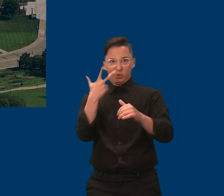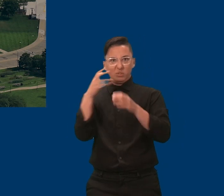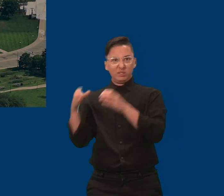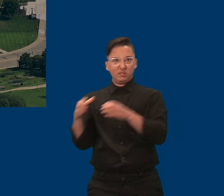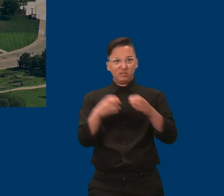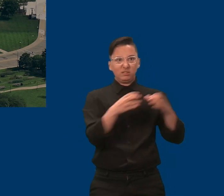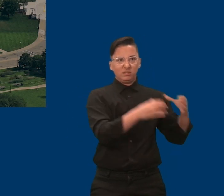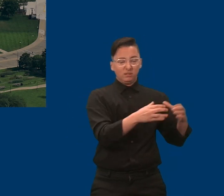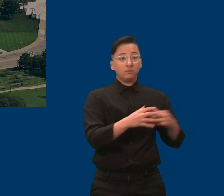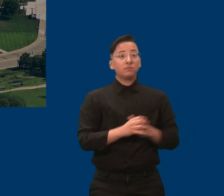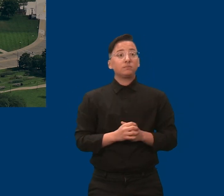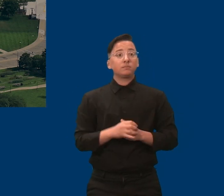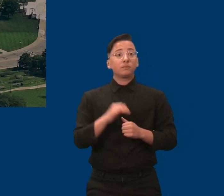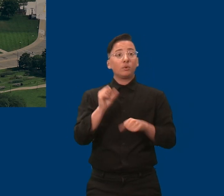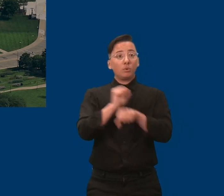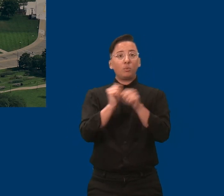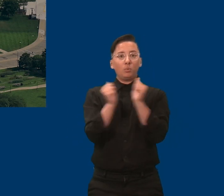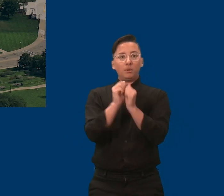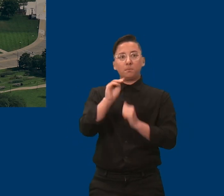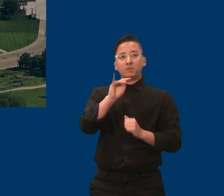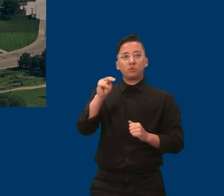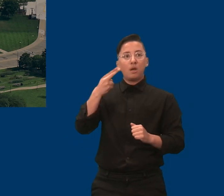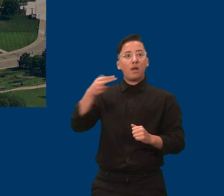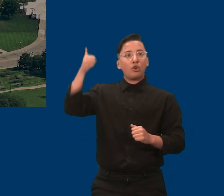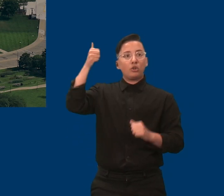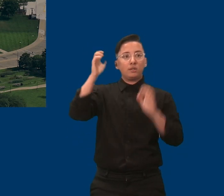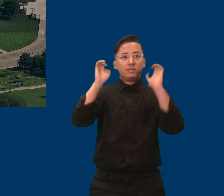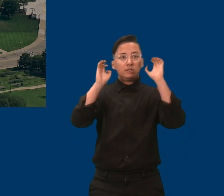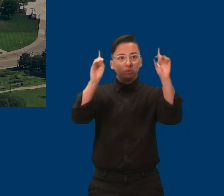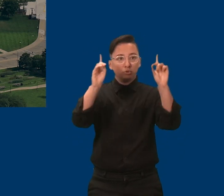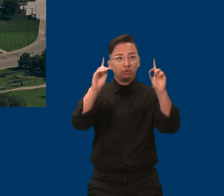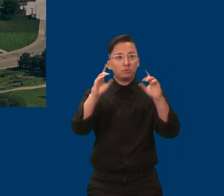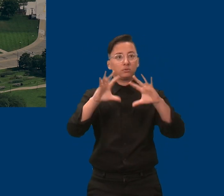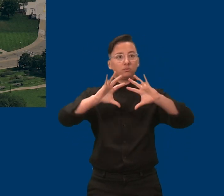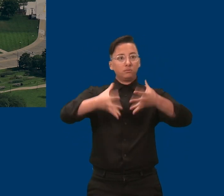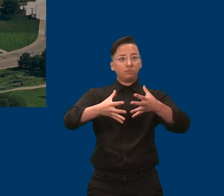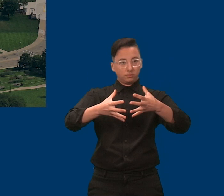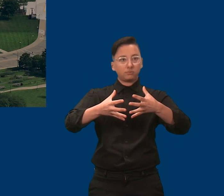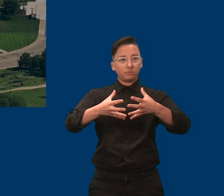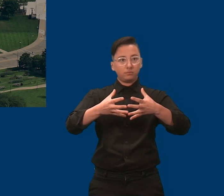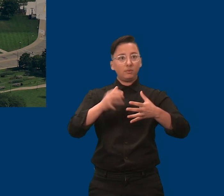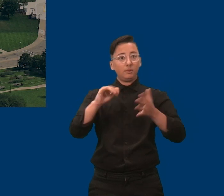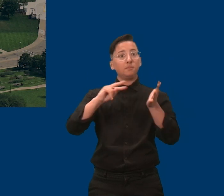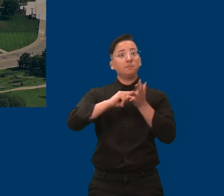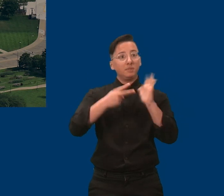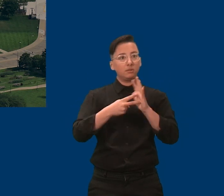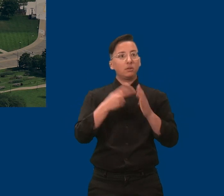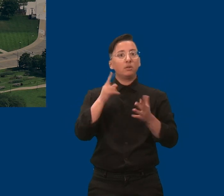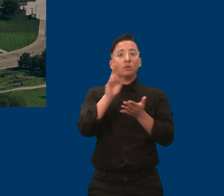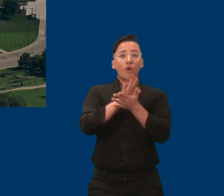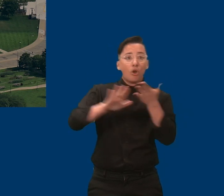Consortium to make college accessible and inclusive for those with intellectual disabilities.